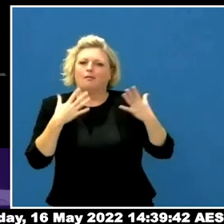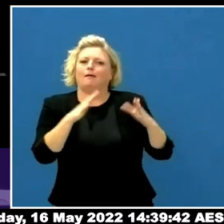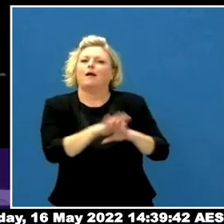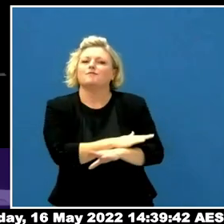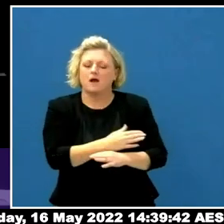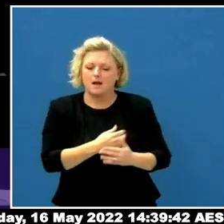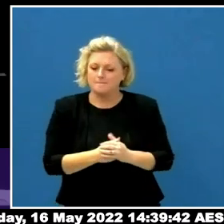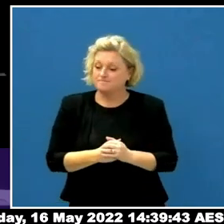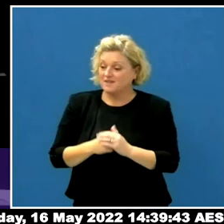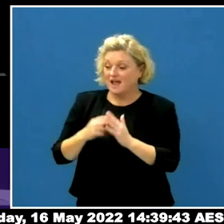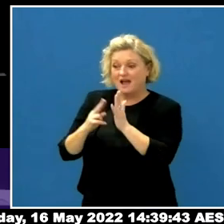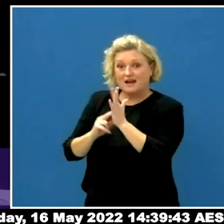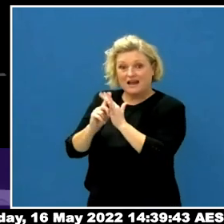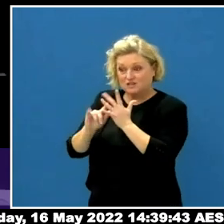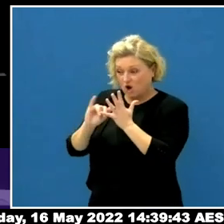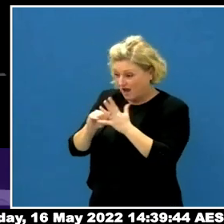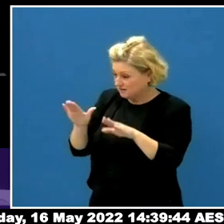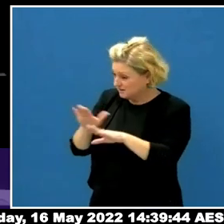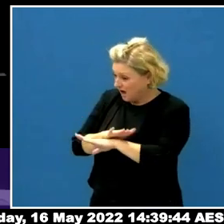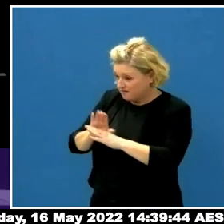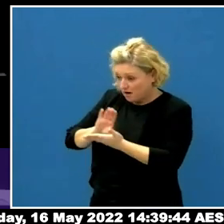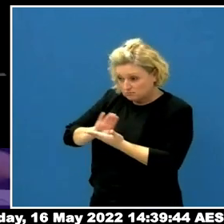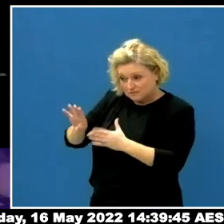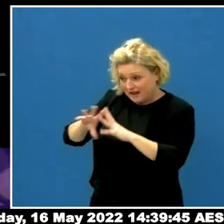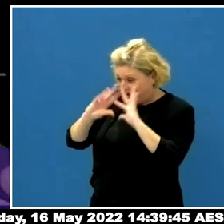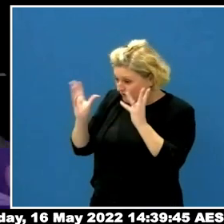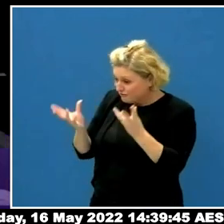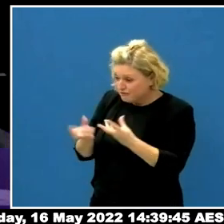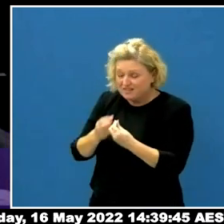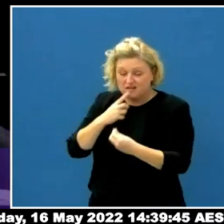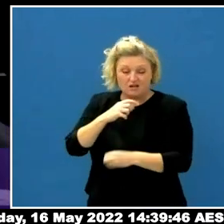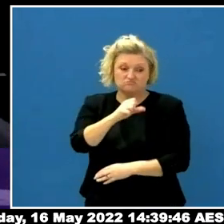That's correct. MR FOGARTY: Can I ask you this as a final question, noting the time